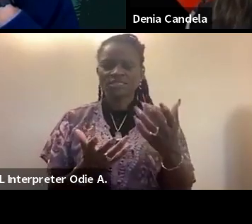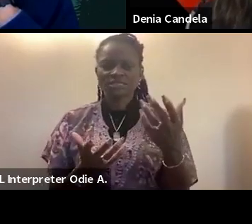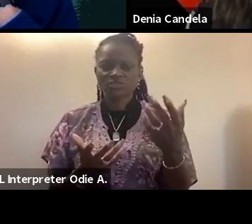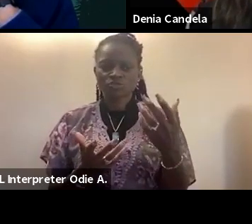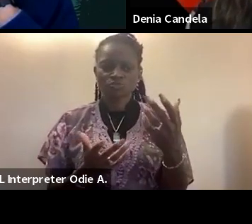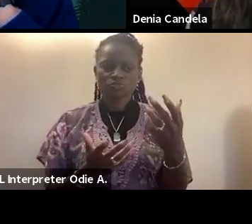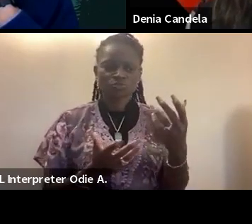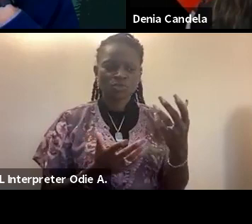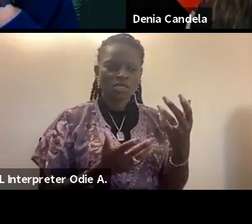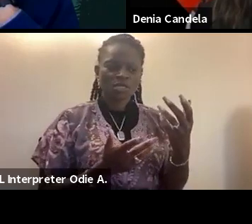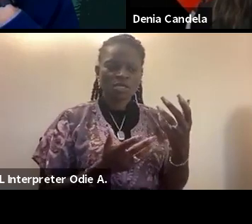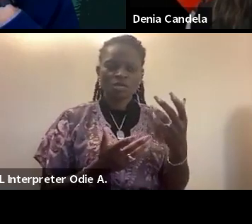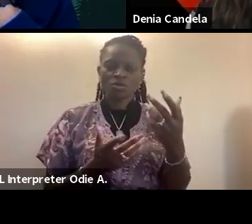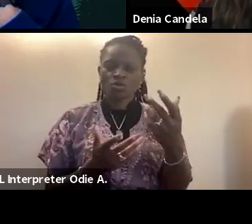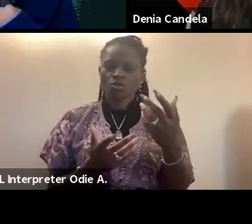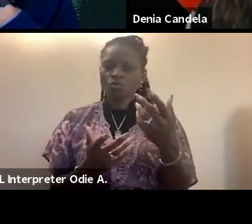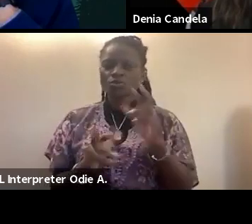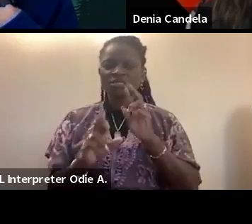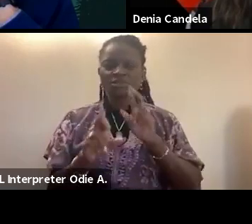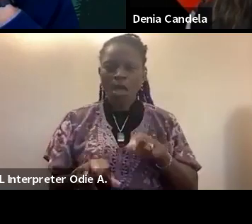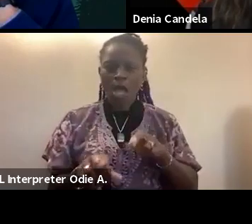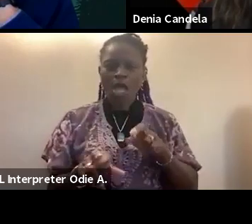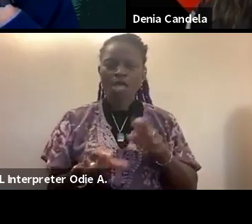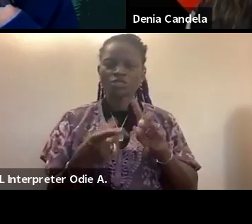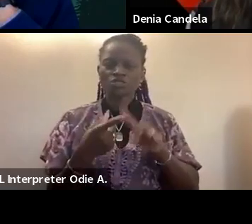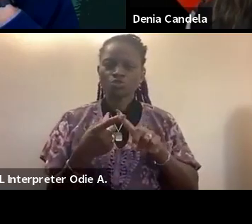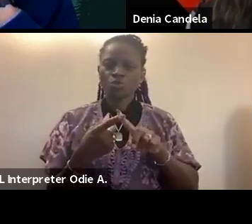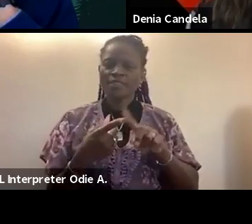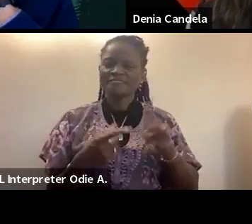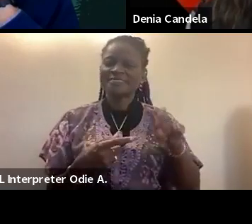So one activity or one